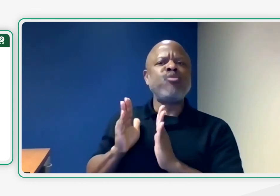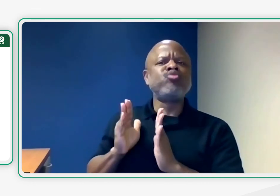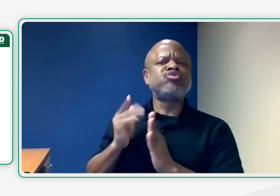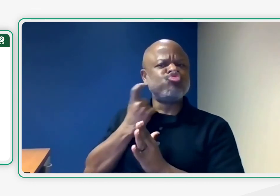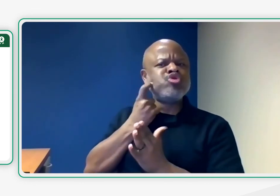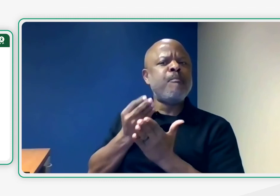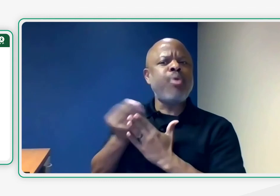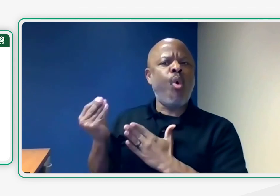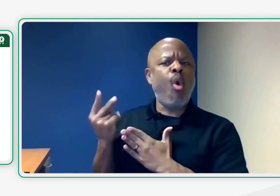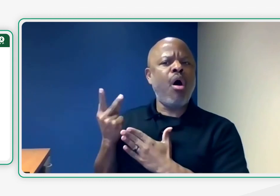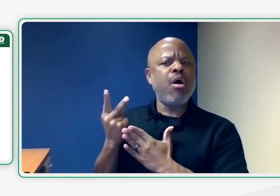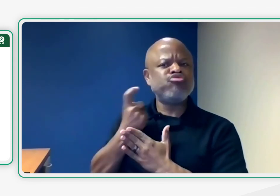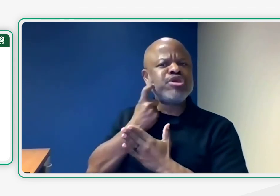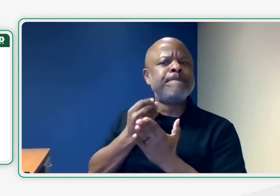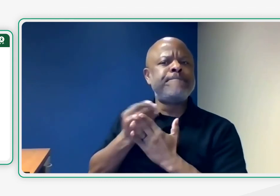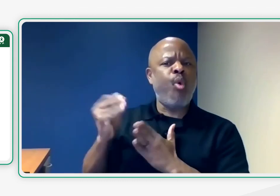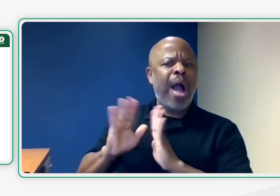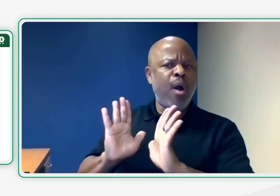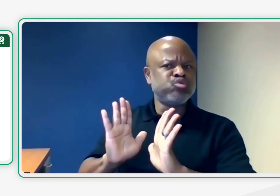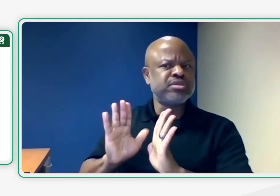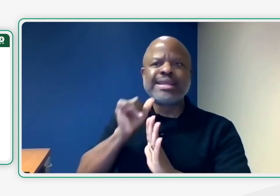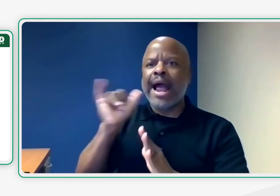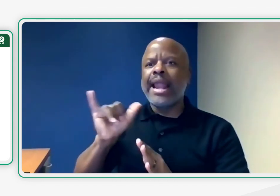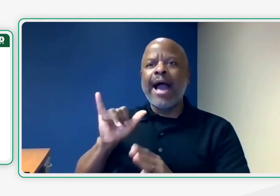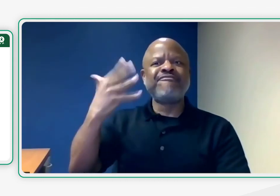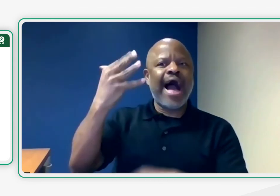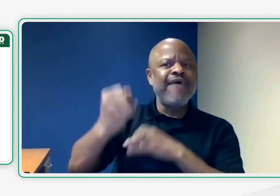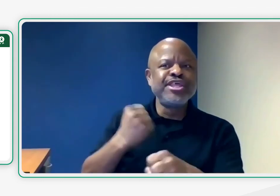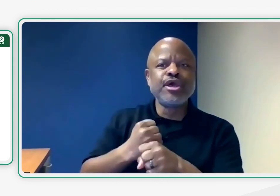the situation involving my wife and I, we just bought a house.